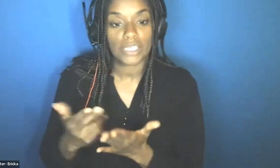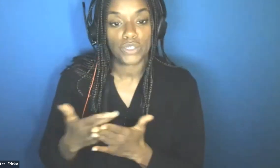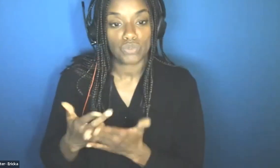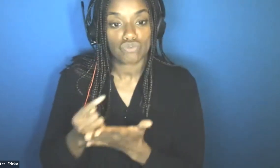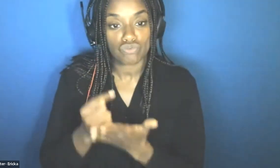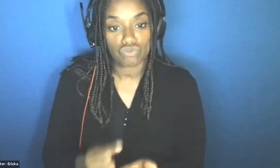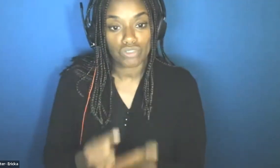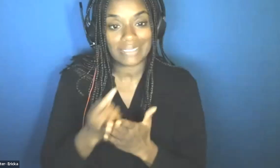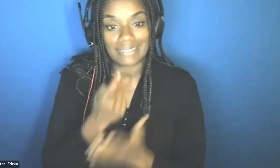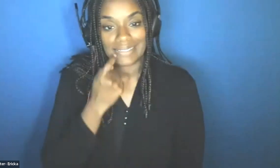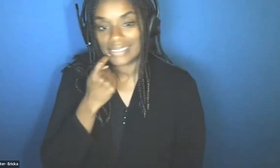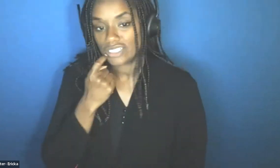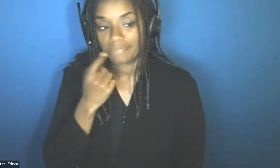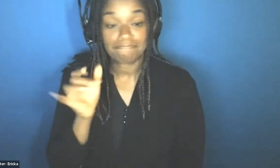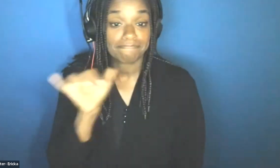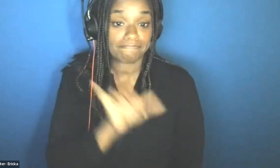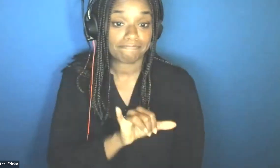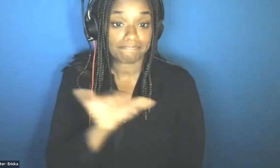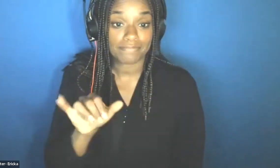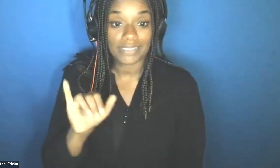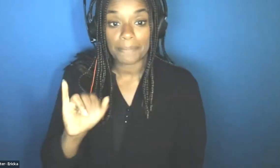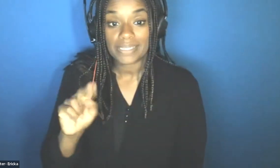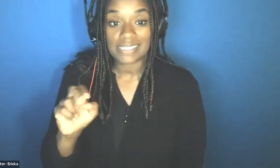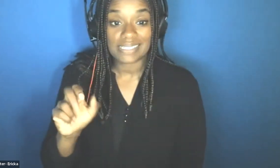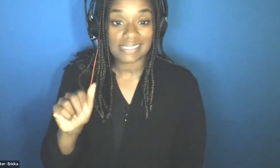Well, in this case, individuals who are receiving treatment for opioid use disorder are generally considered to have a disability under the ADA.